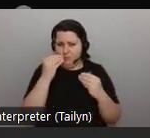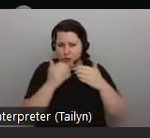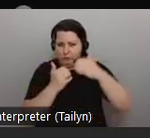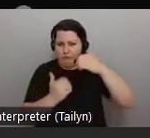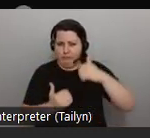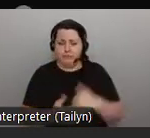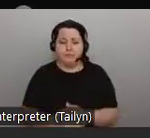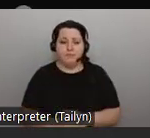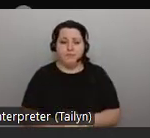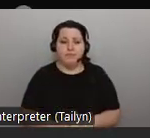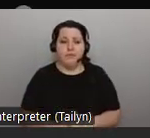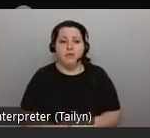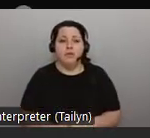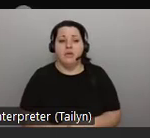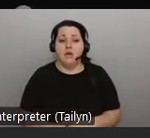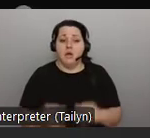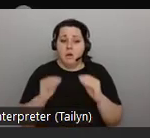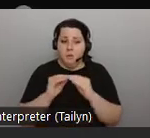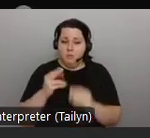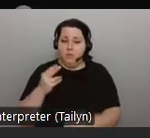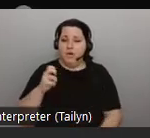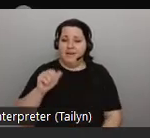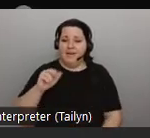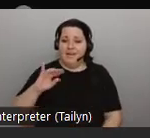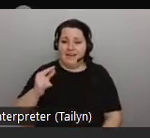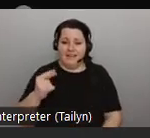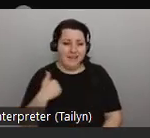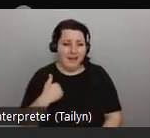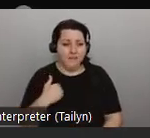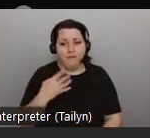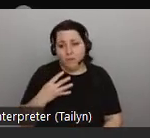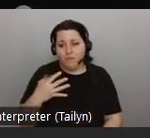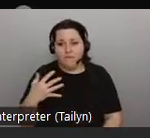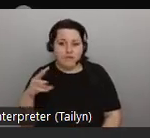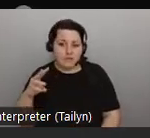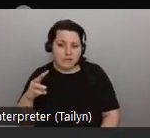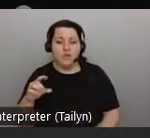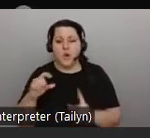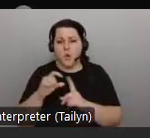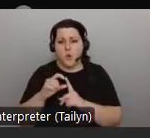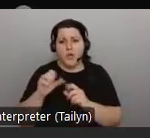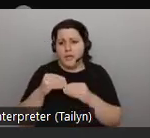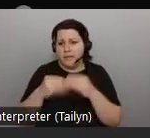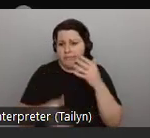So that's how you can kind of imagine information being broken up. We do have more headings down there,